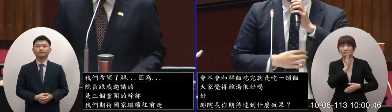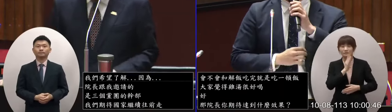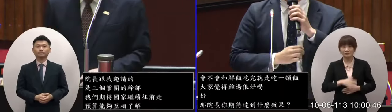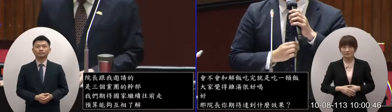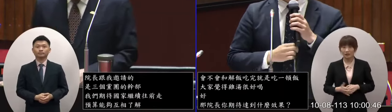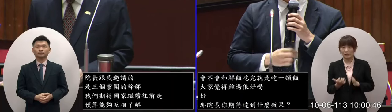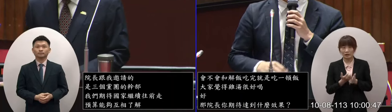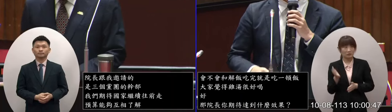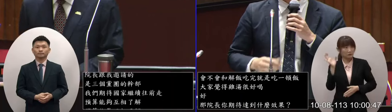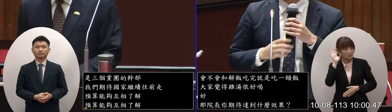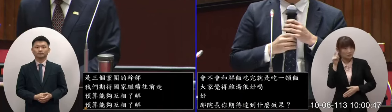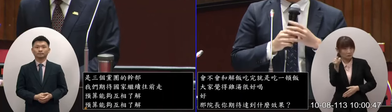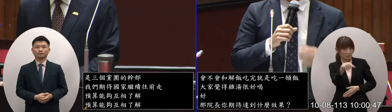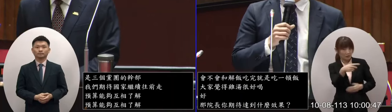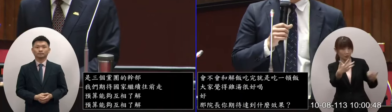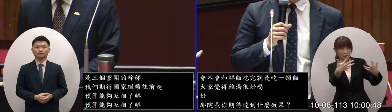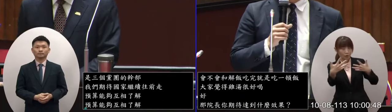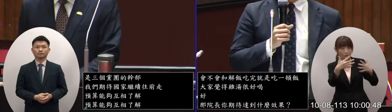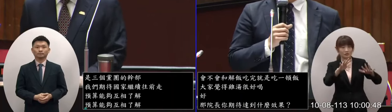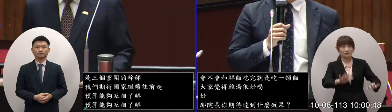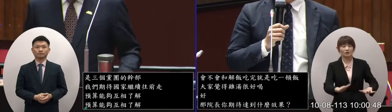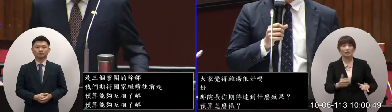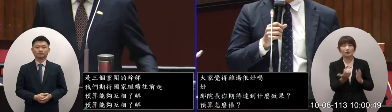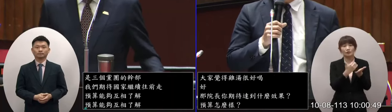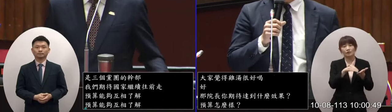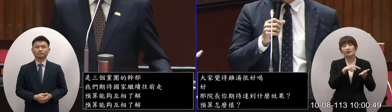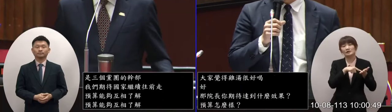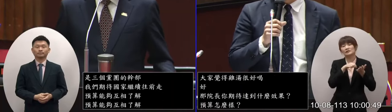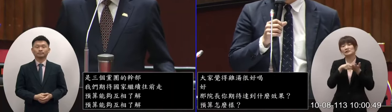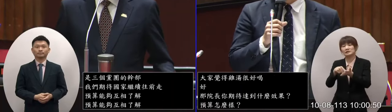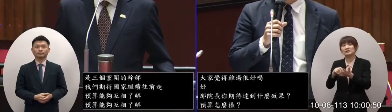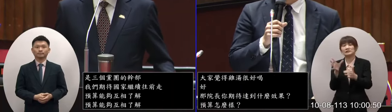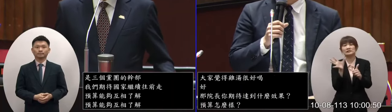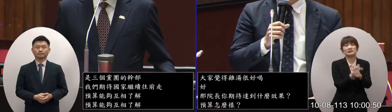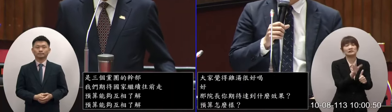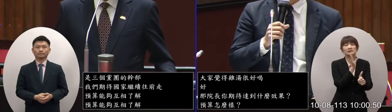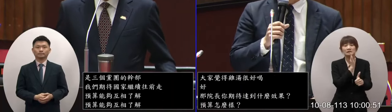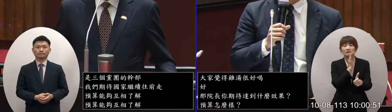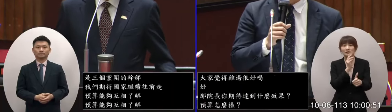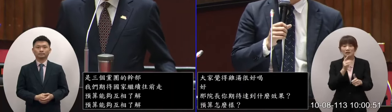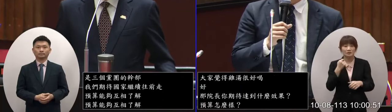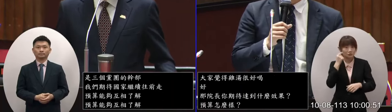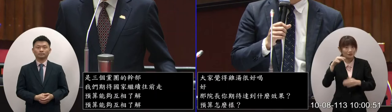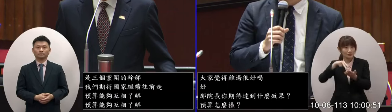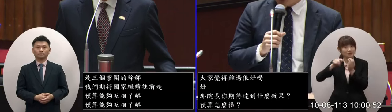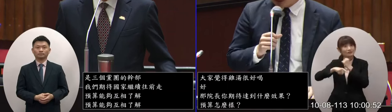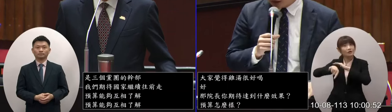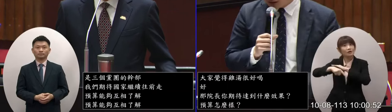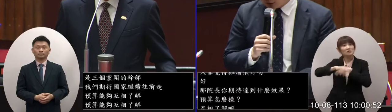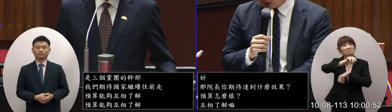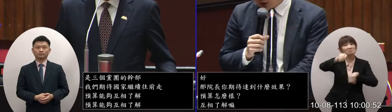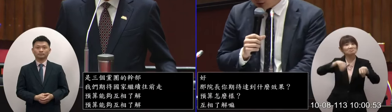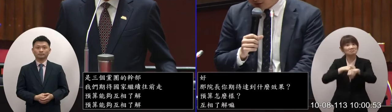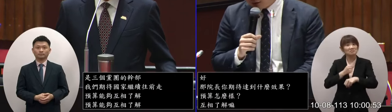you think the Legislative Yuan is currently stuck and does not understand your position? Is that right You just thought it was